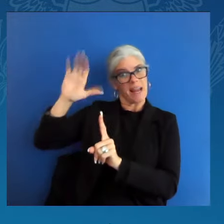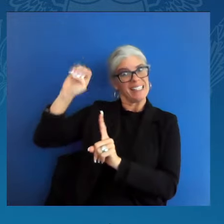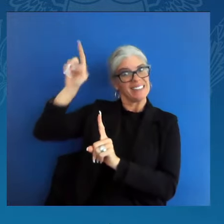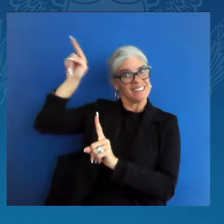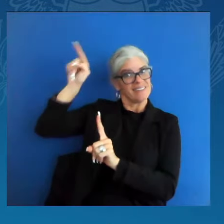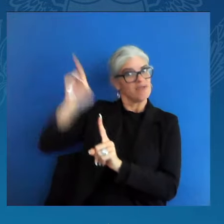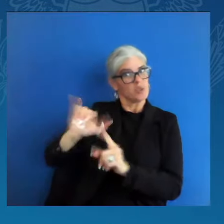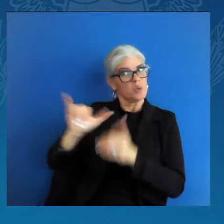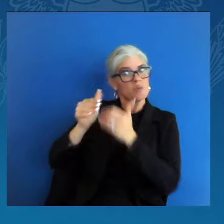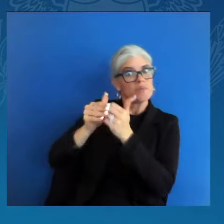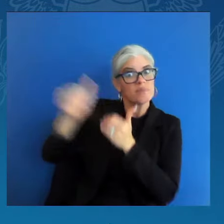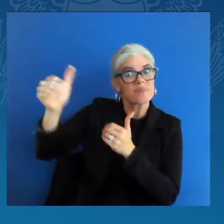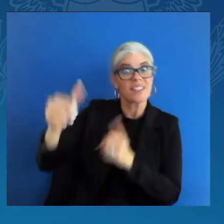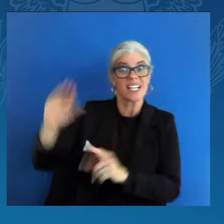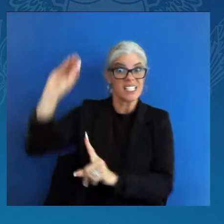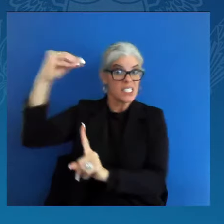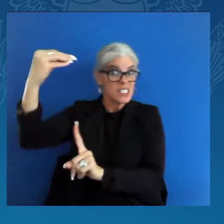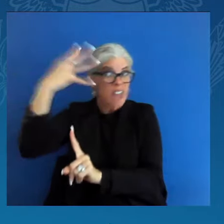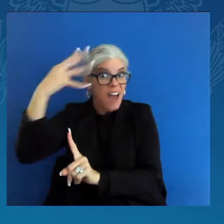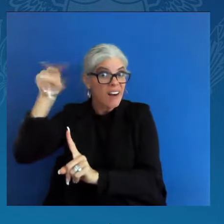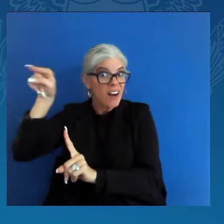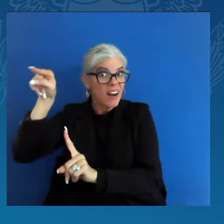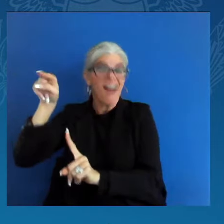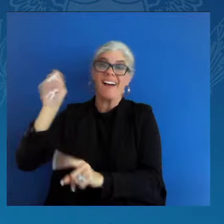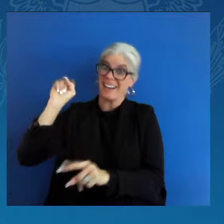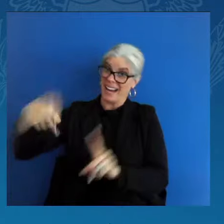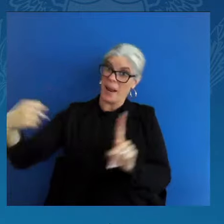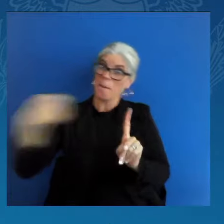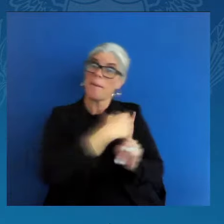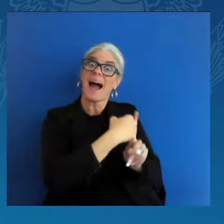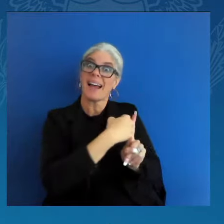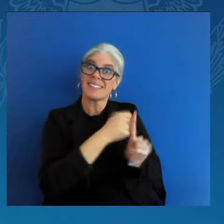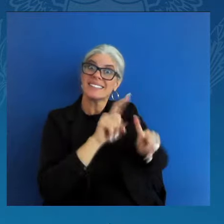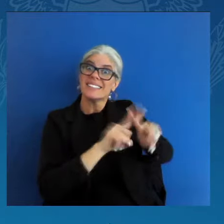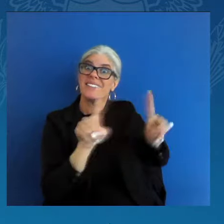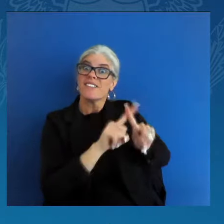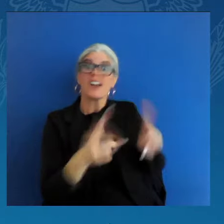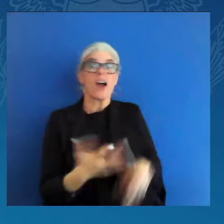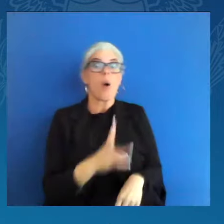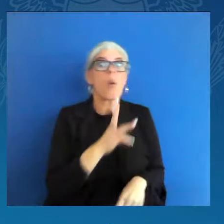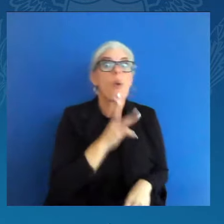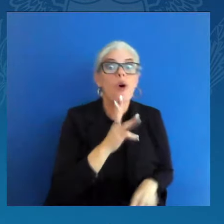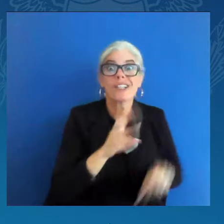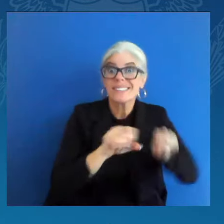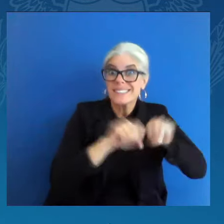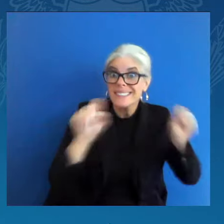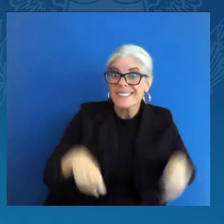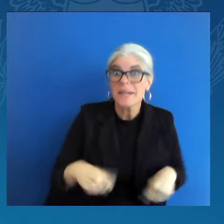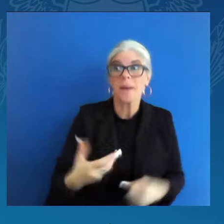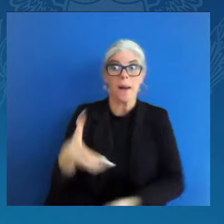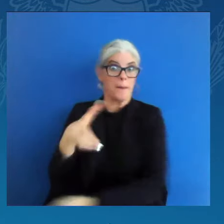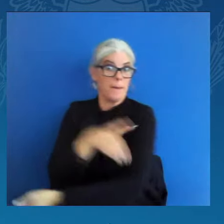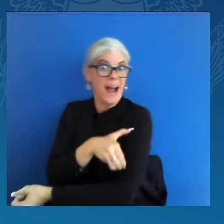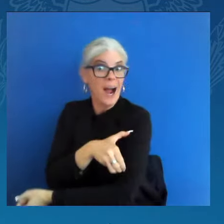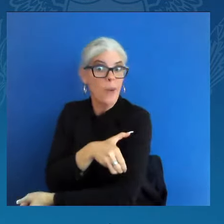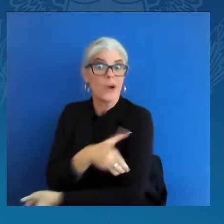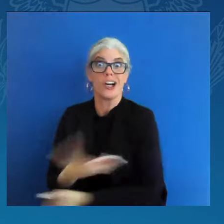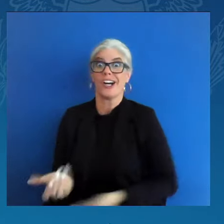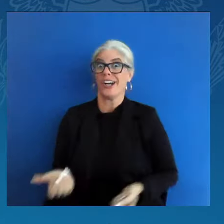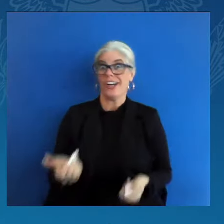water supplies, communication systems, transportation and much more. To help aid in our preparations to handle these kind of events,